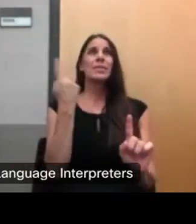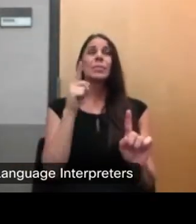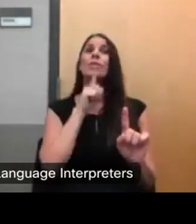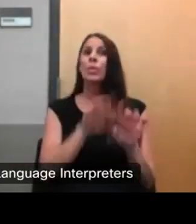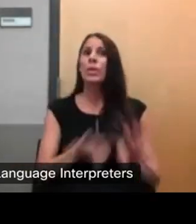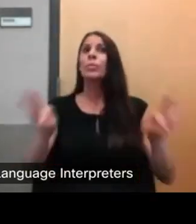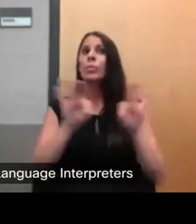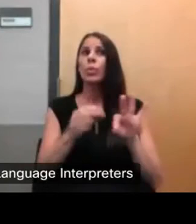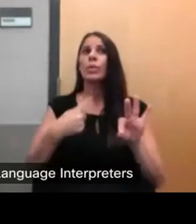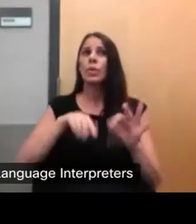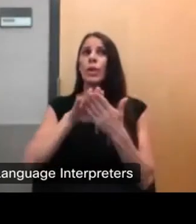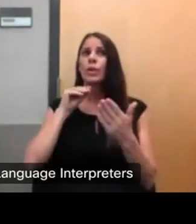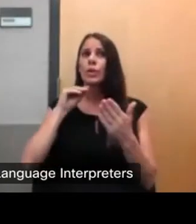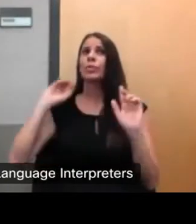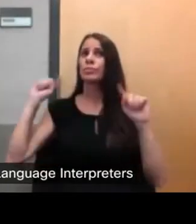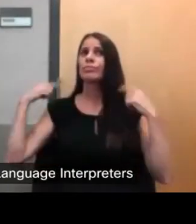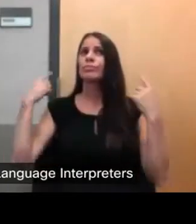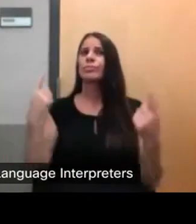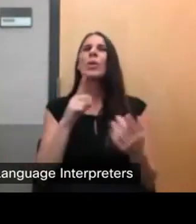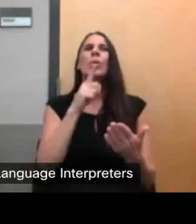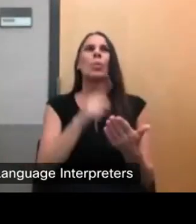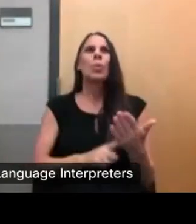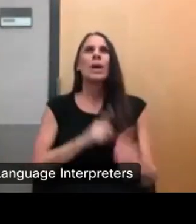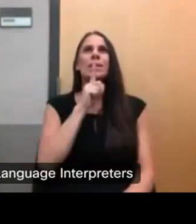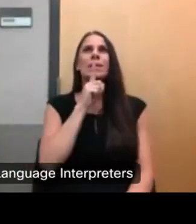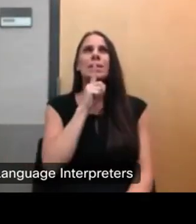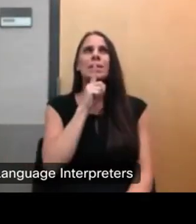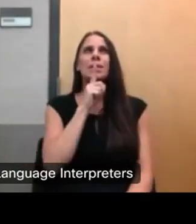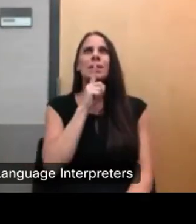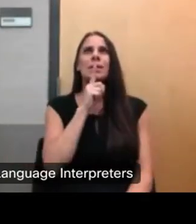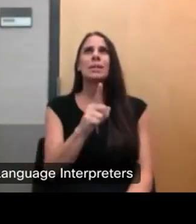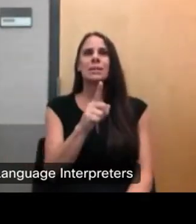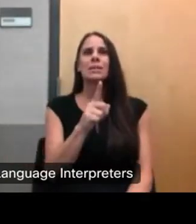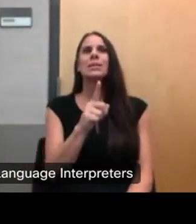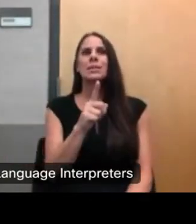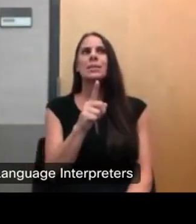that is that what's what is oftentimes more important than message you know, we talked